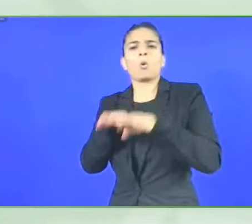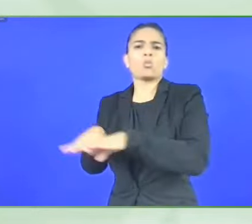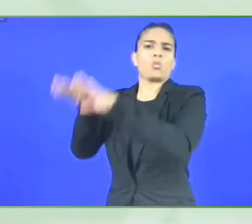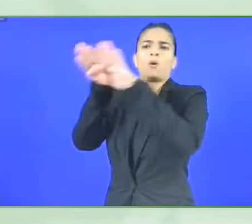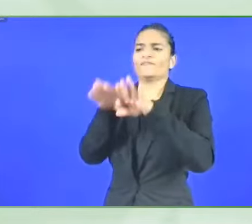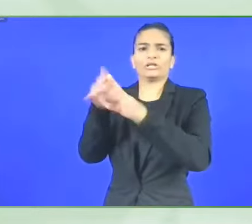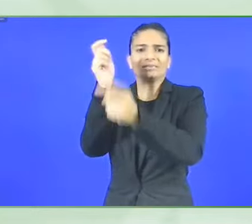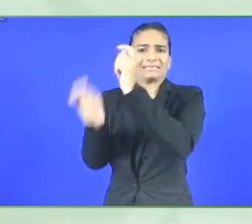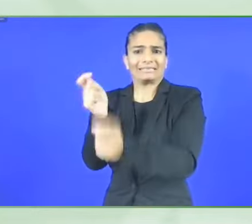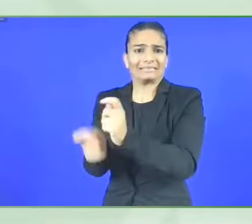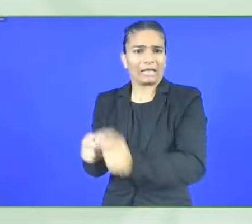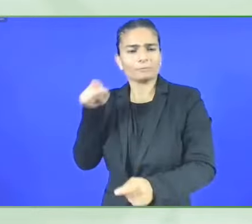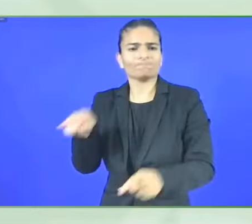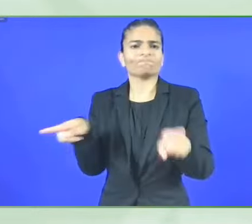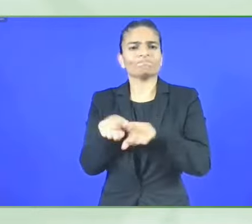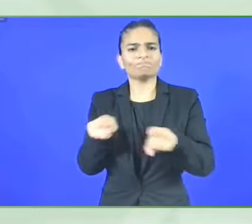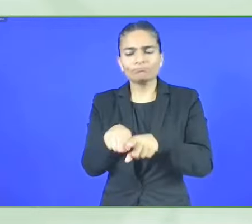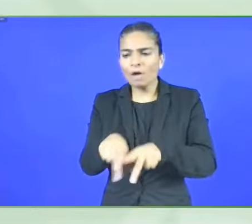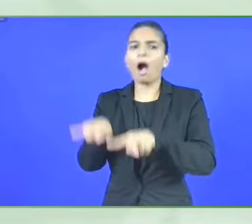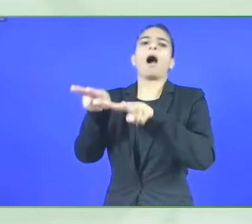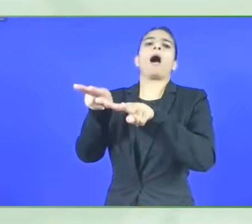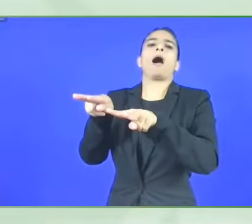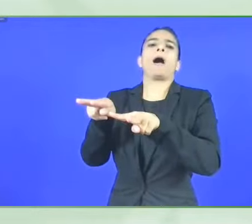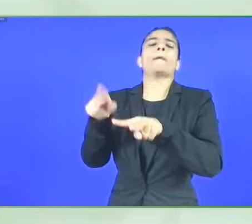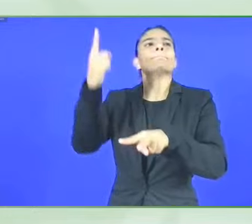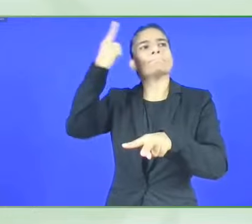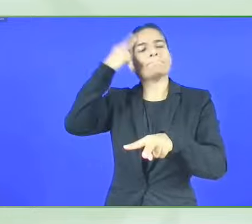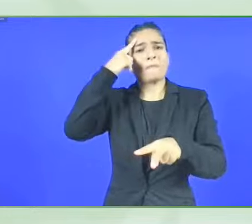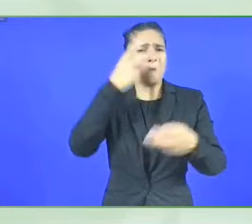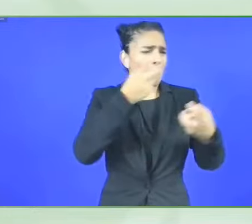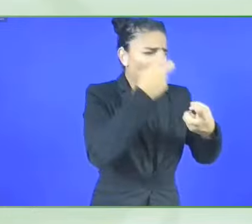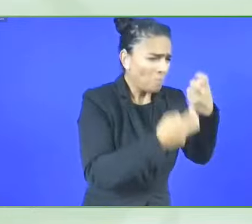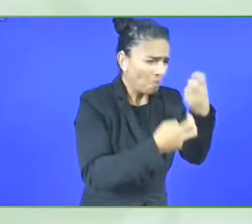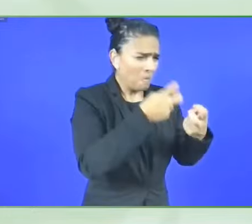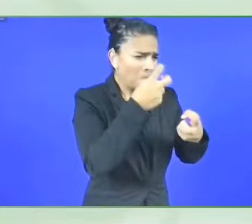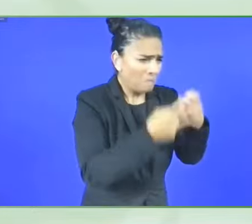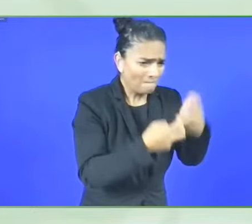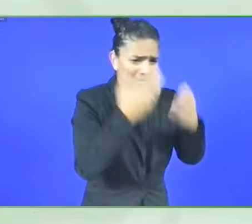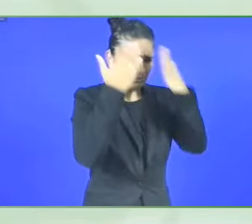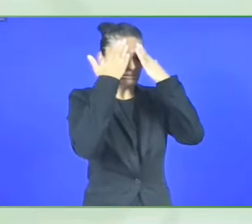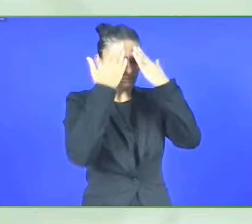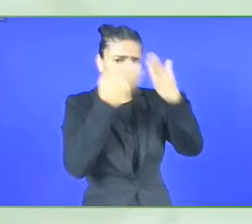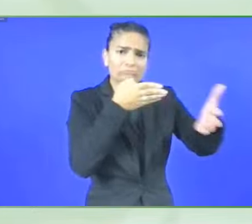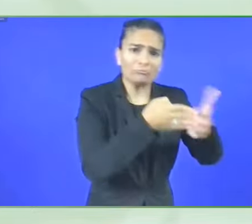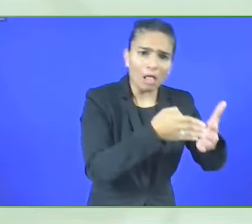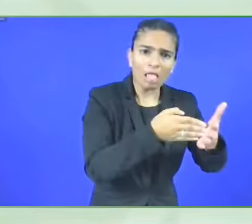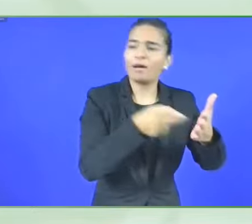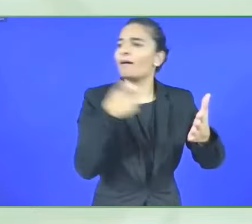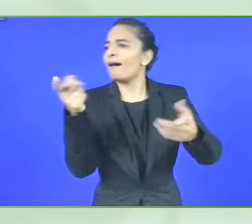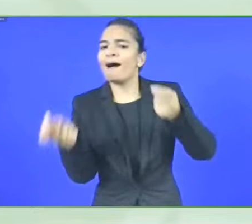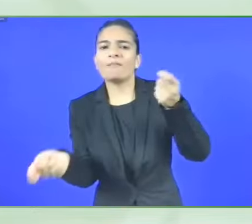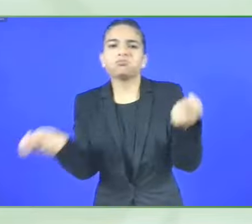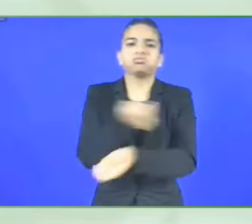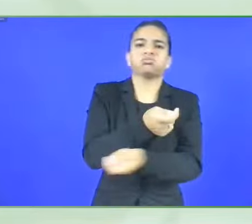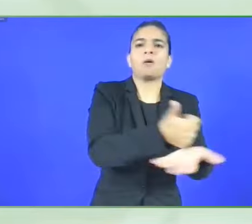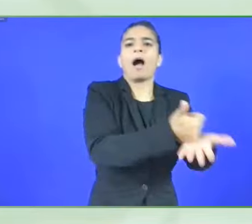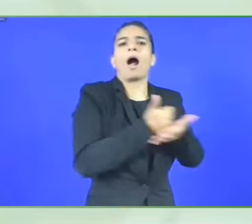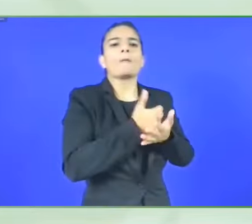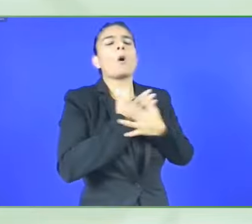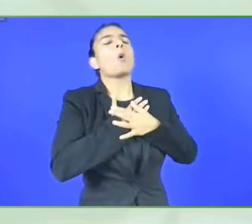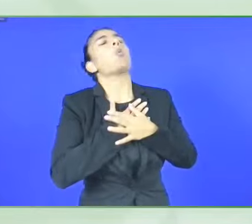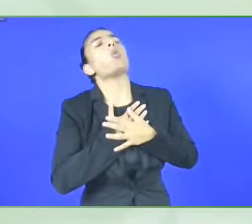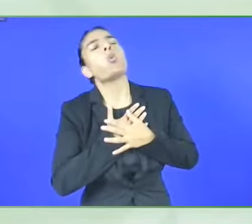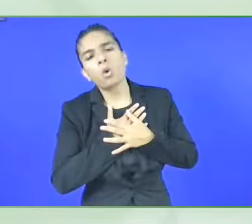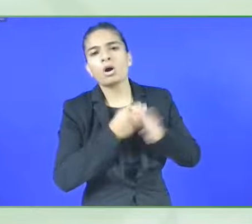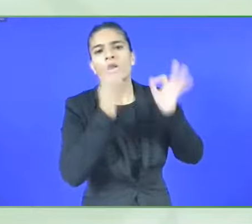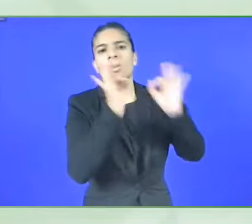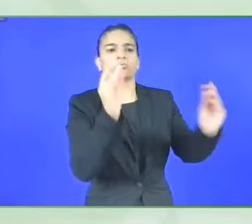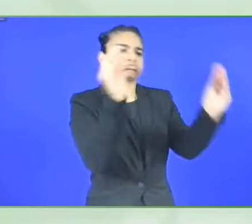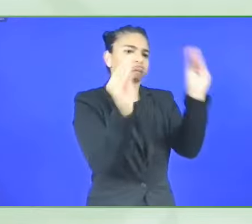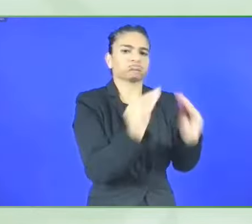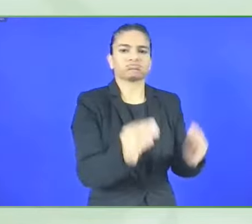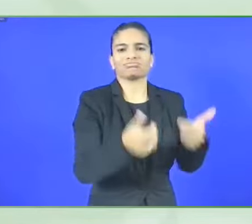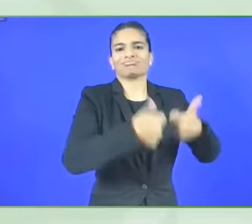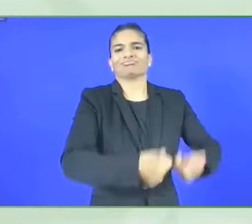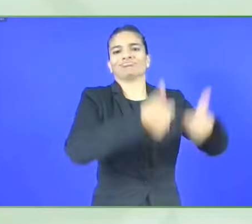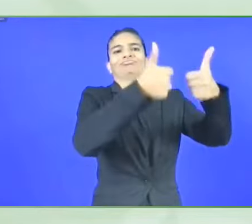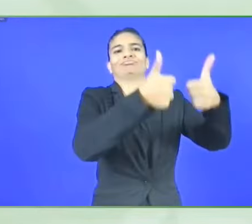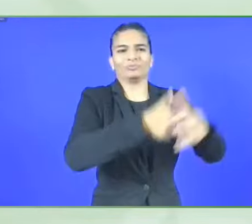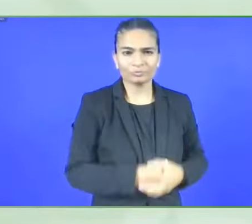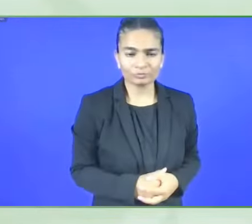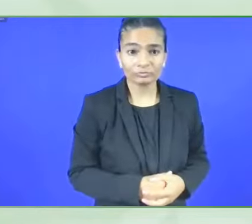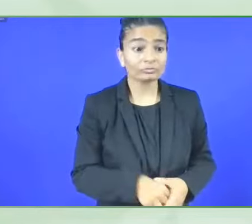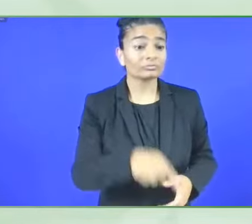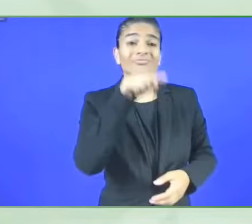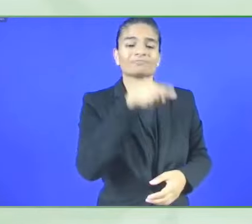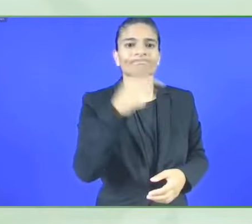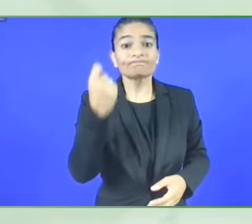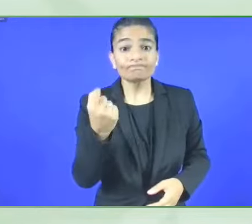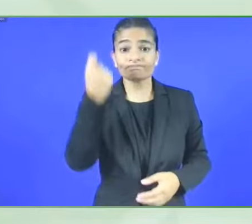design and, as such, the Universal Design tool becomes an interdisciplinary means to